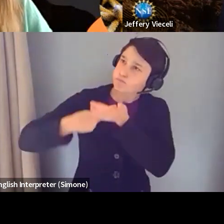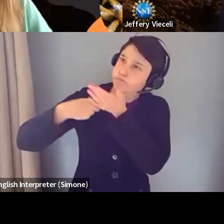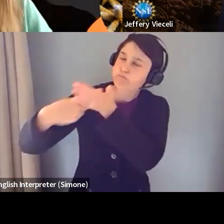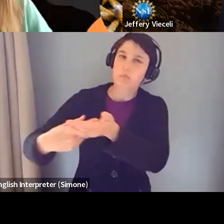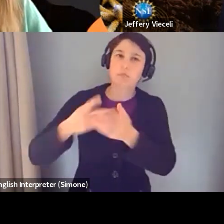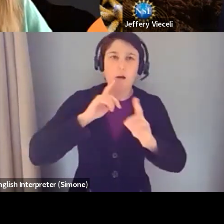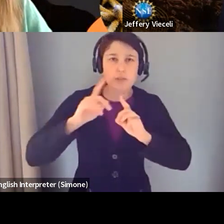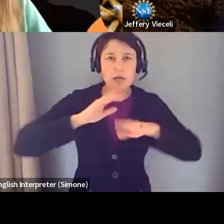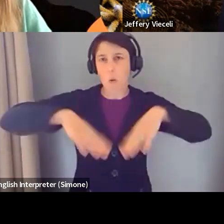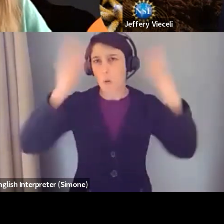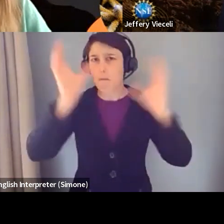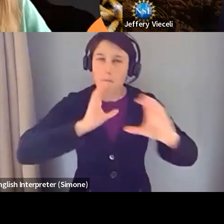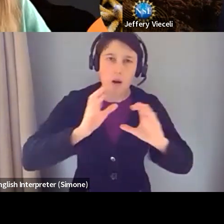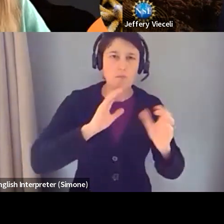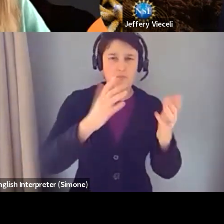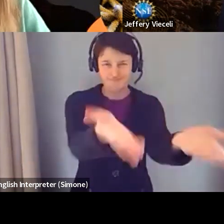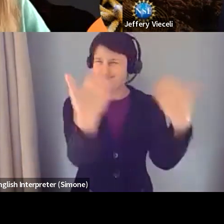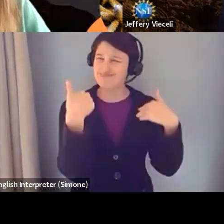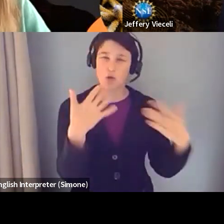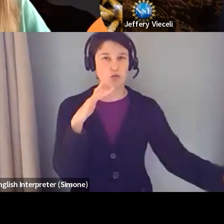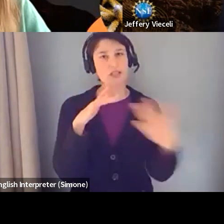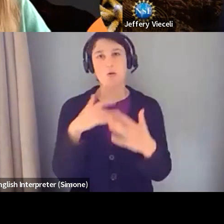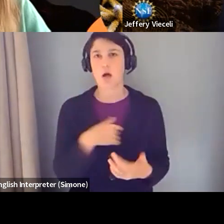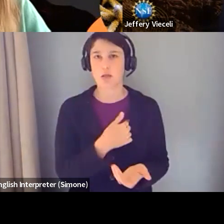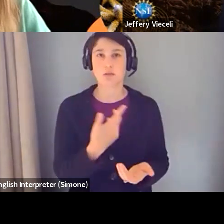So we really want you to reach out to us if you have any questions.